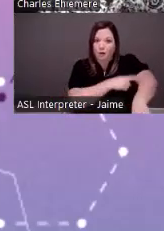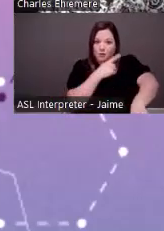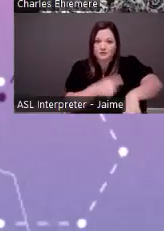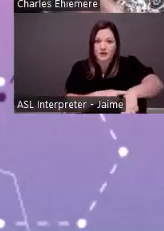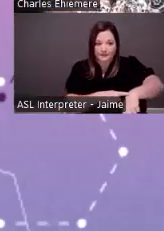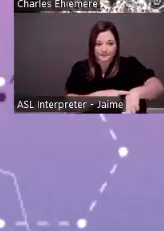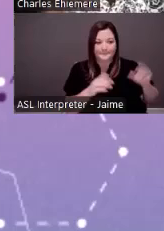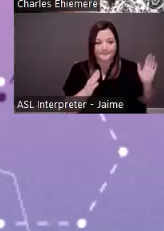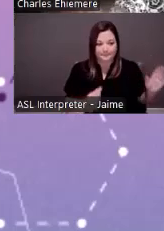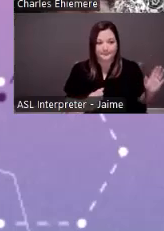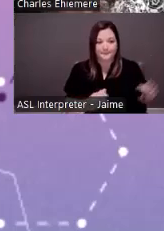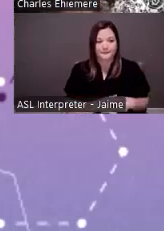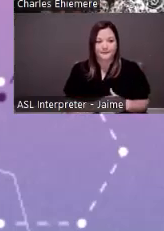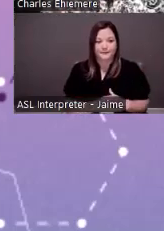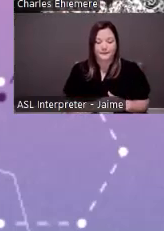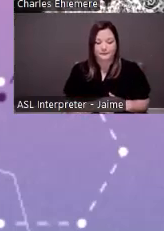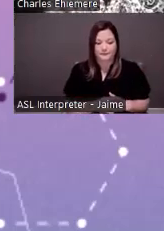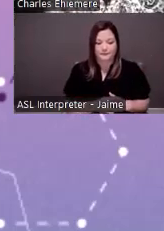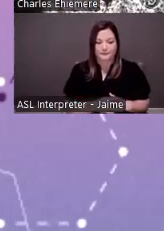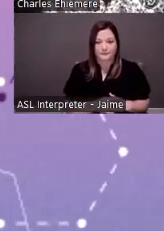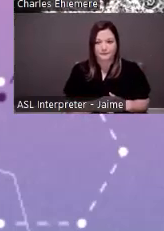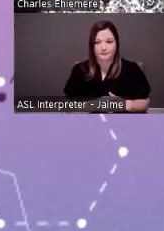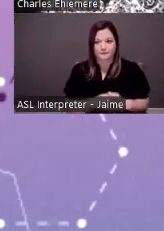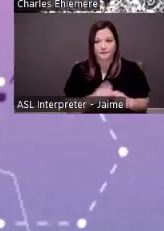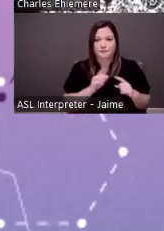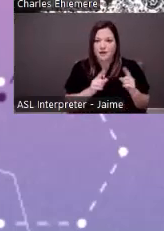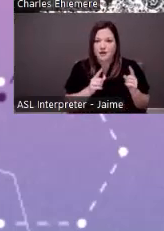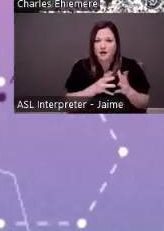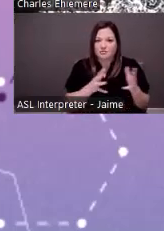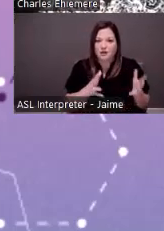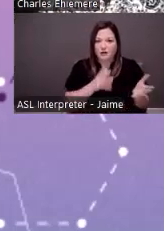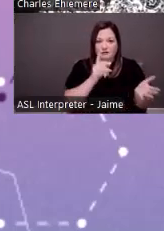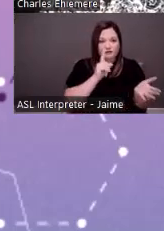is to see how all this pocket of research